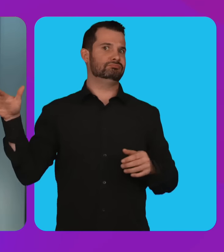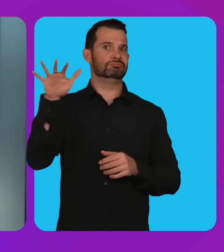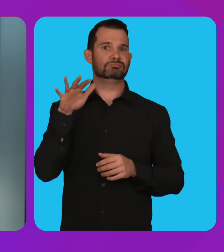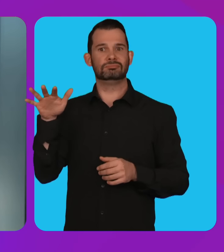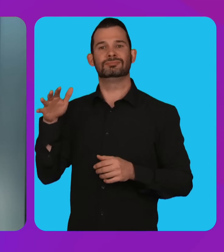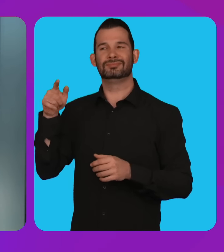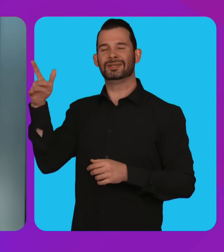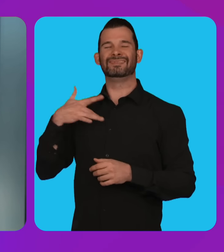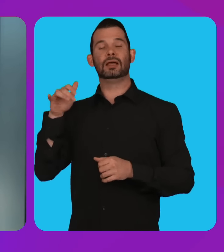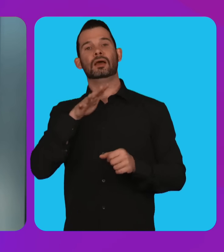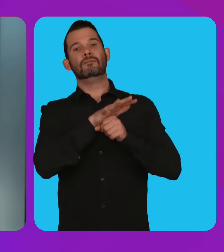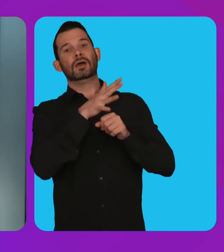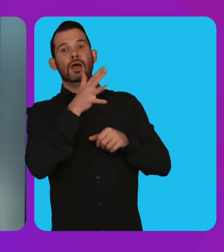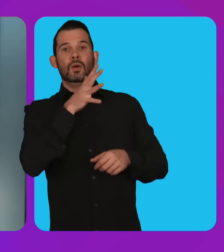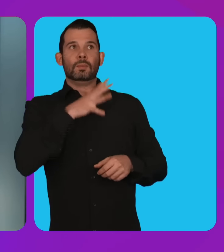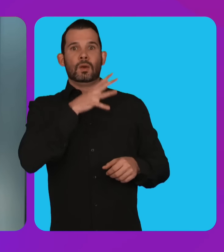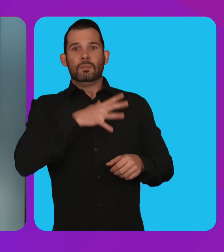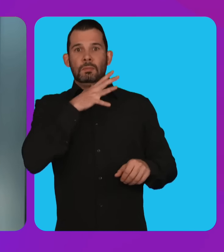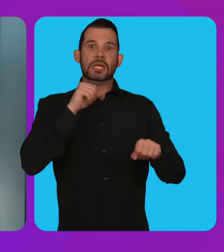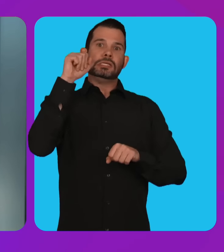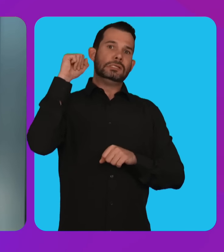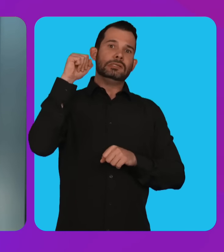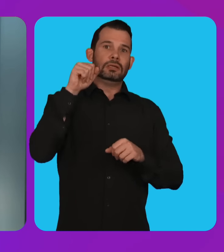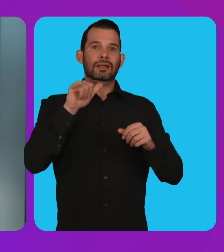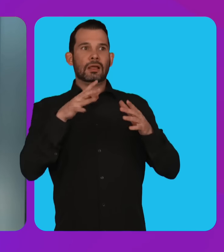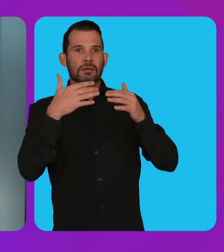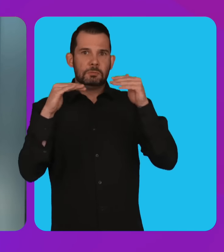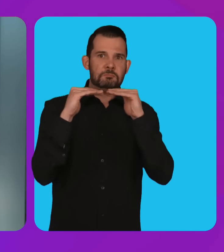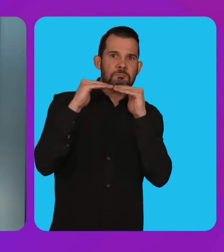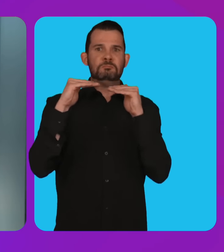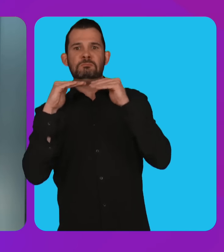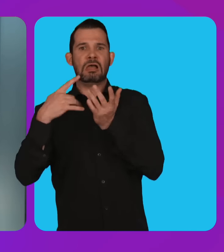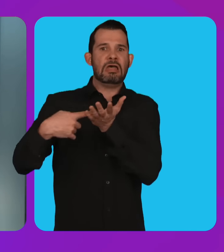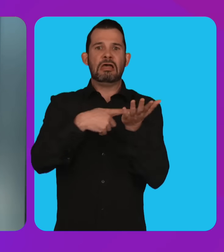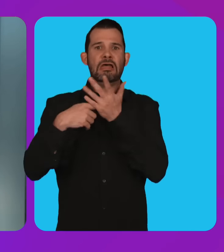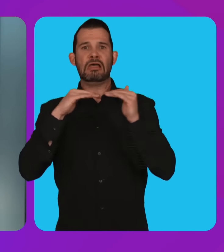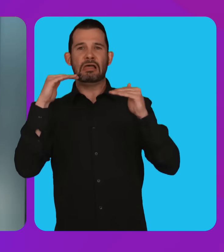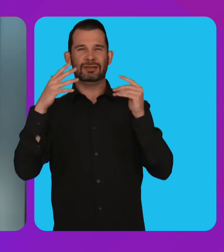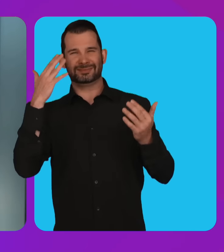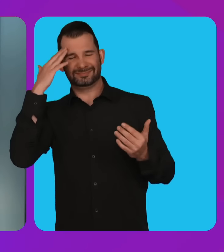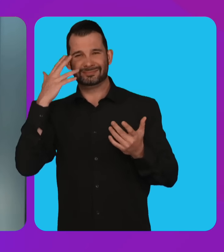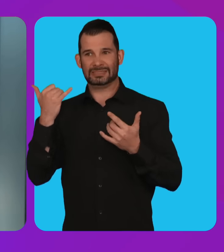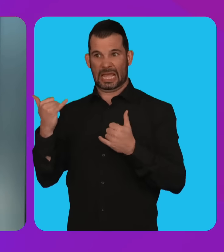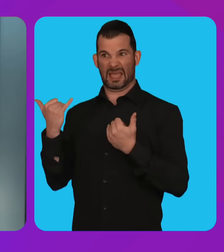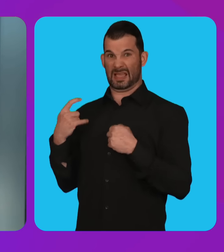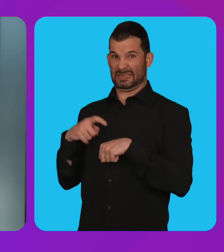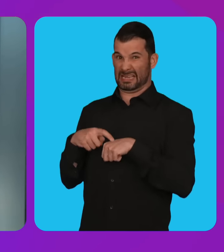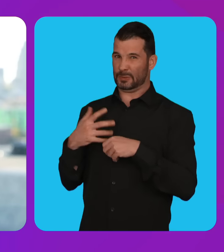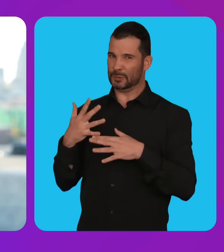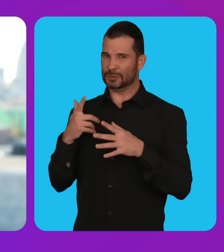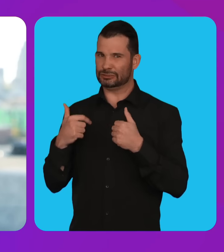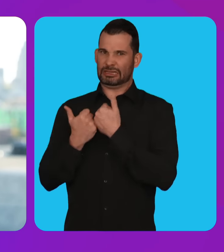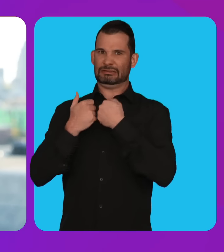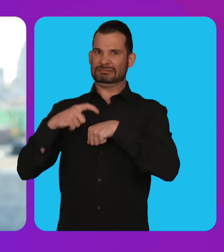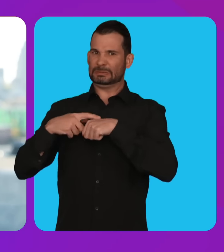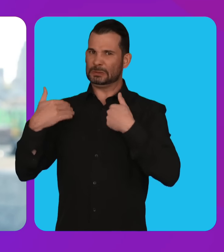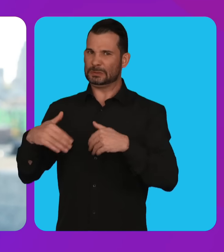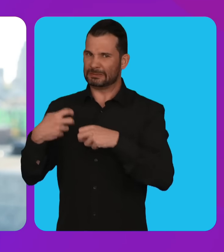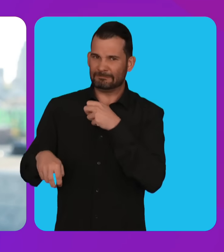OK, enough already about women and parity and all that. I think we're really in a very tough period. Yes.